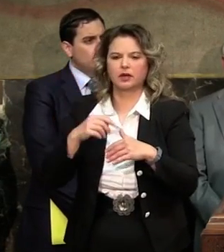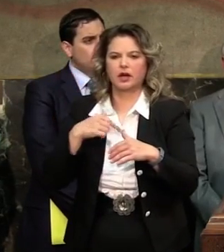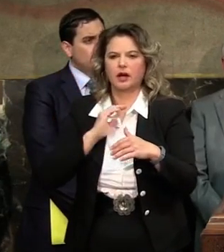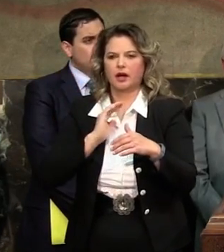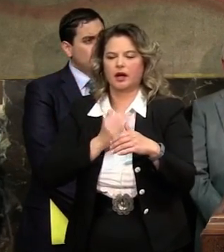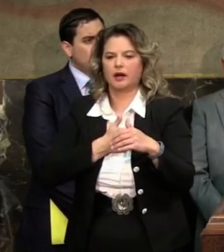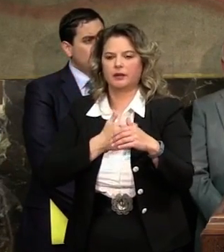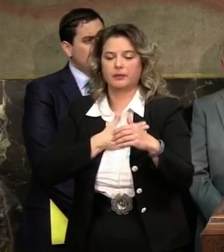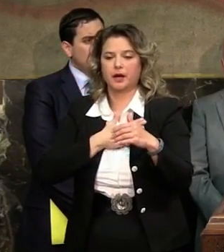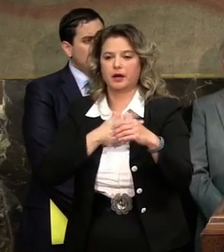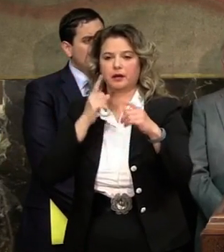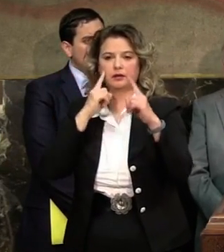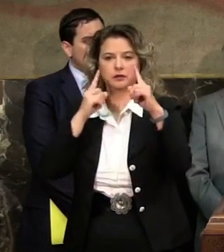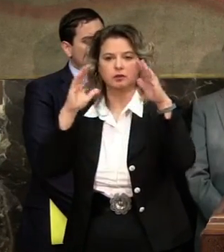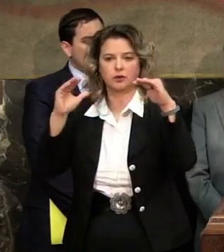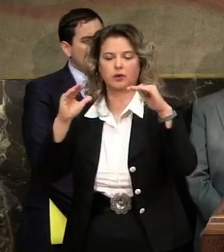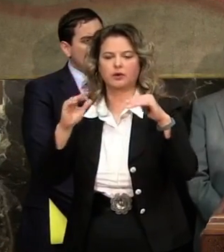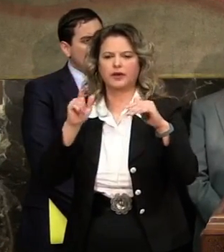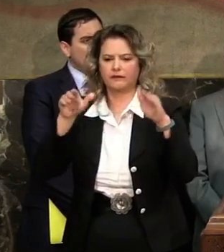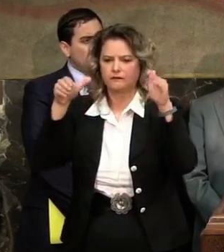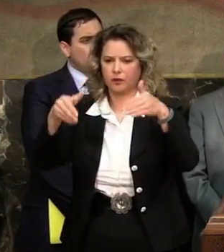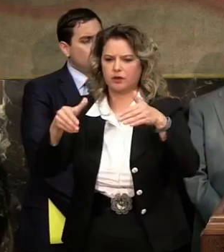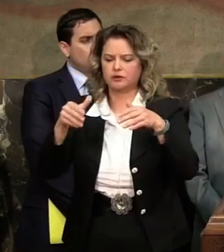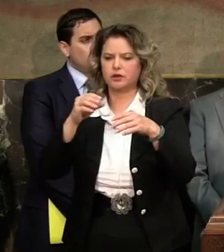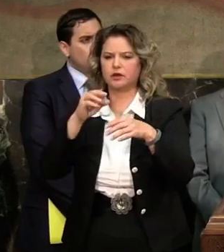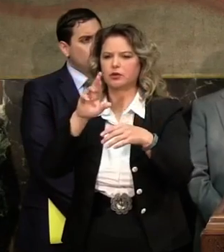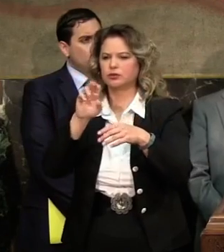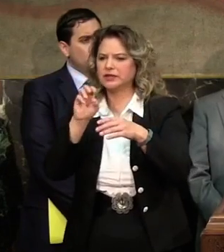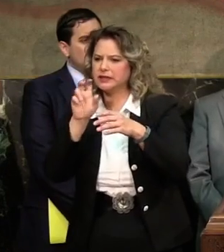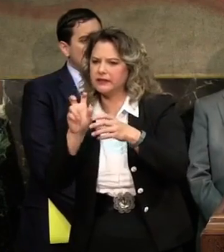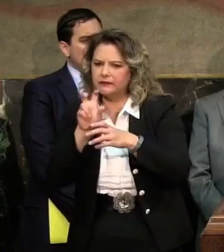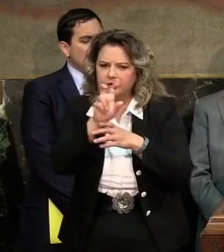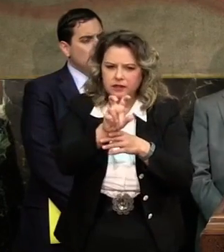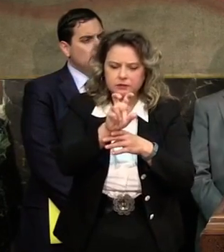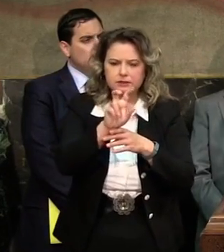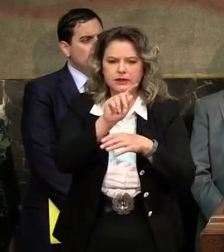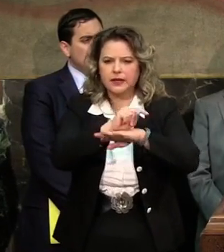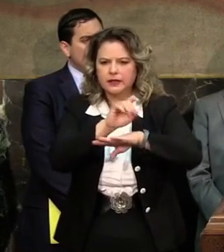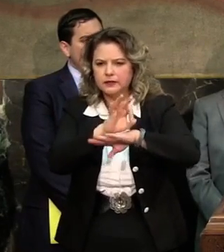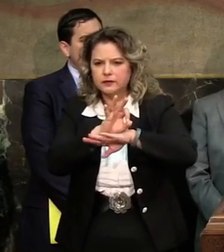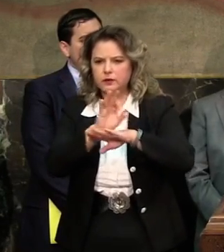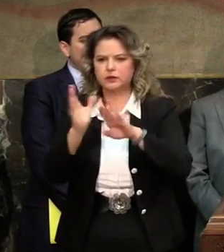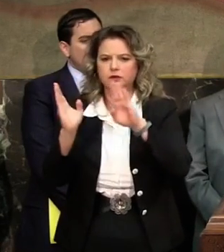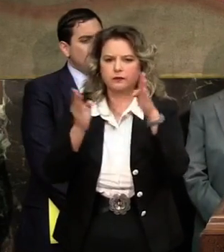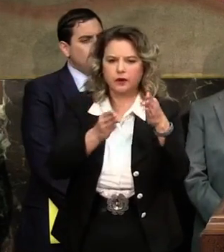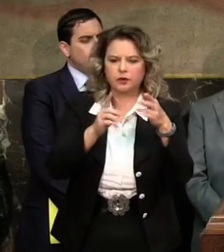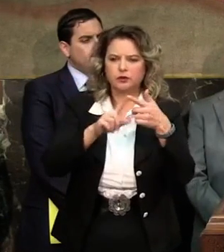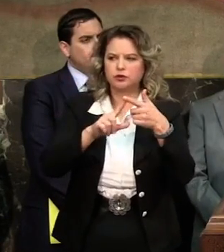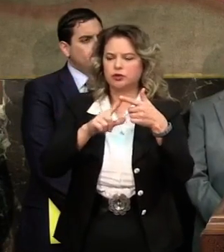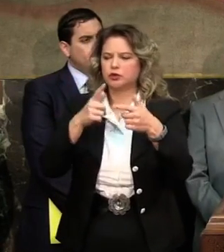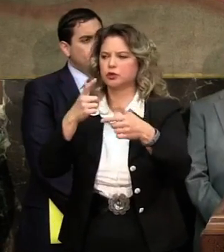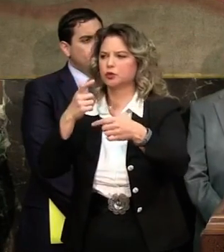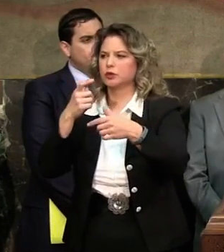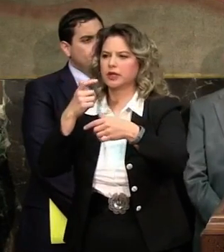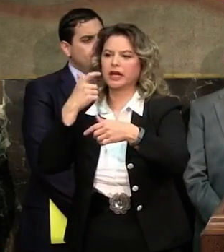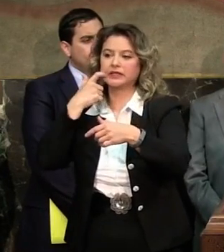reinvestment task force through some of the addiction programs to the drug court their focus in these programs on